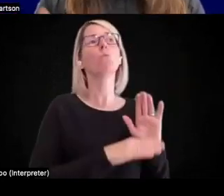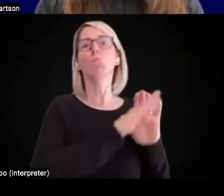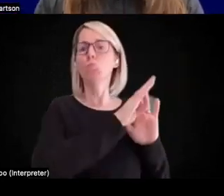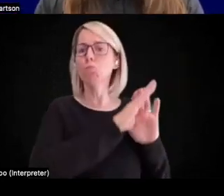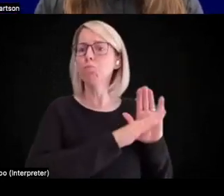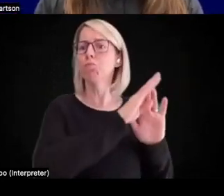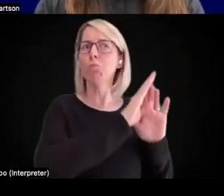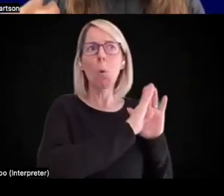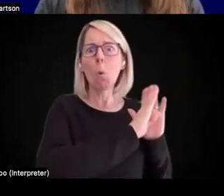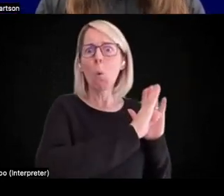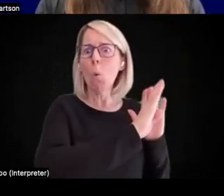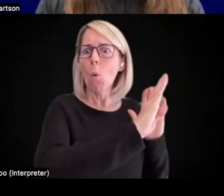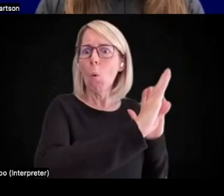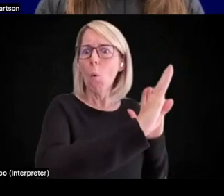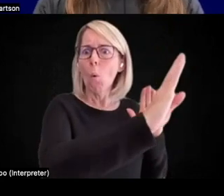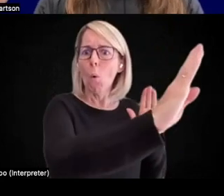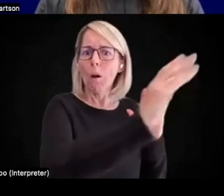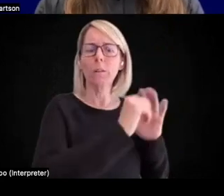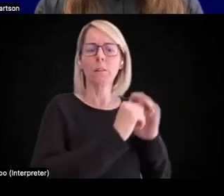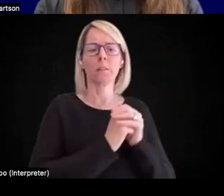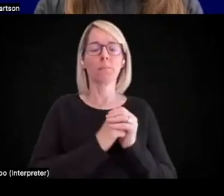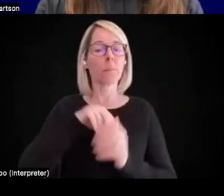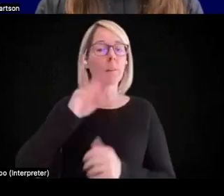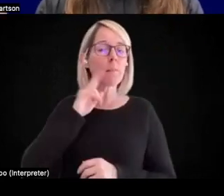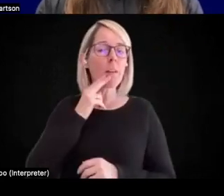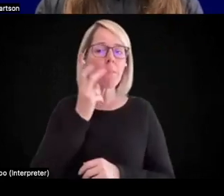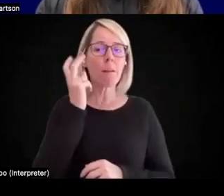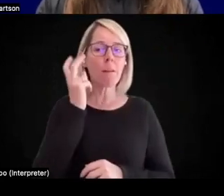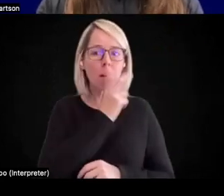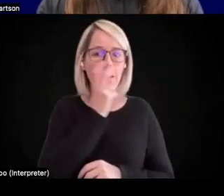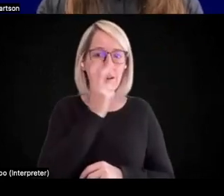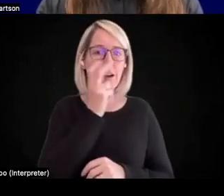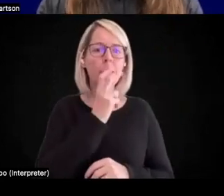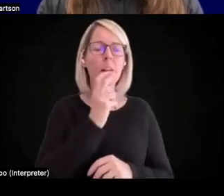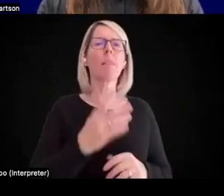deafblind way you maybe need to stop and you need to feel and explore it that way and learn about